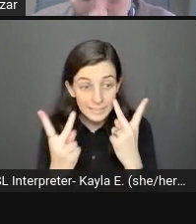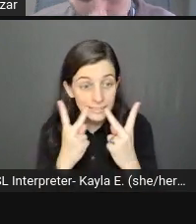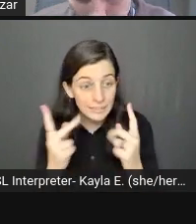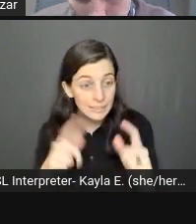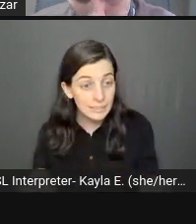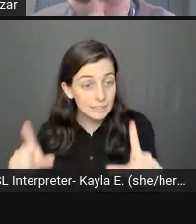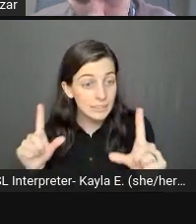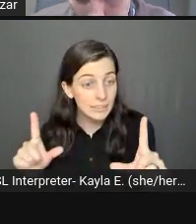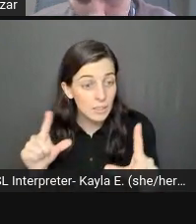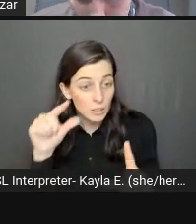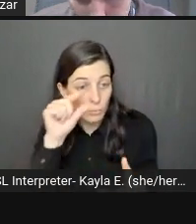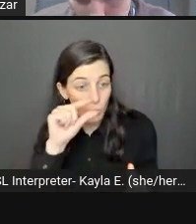Good.